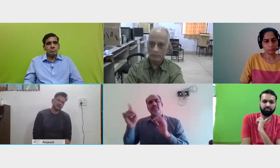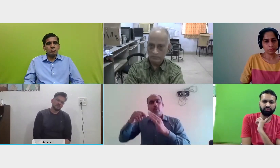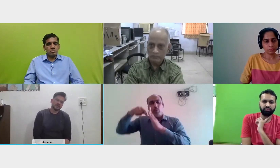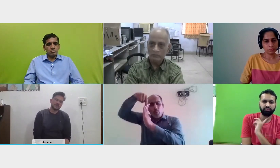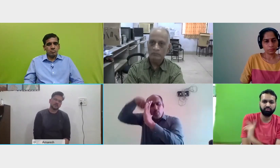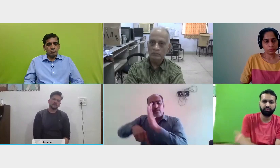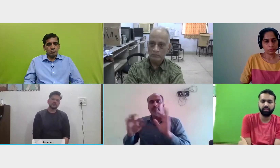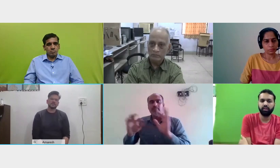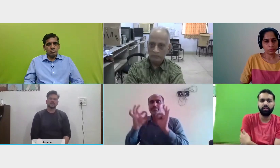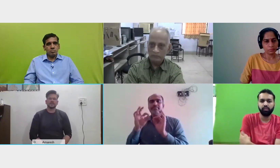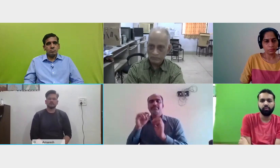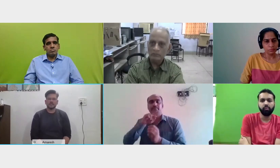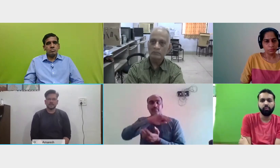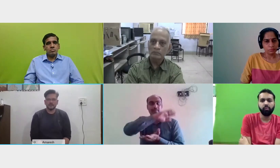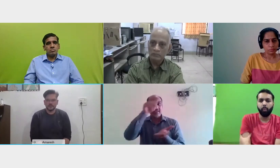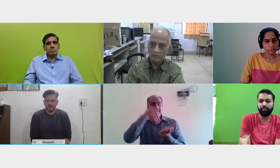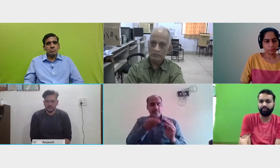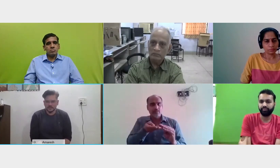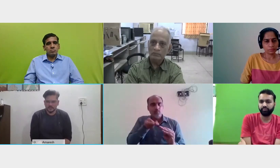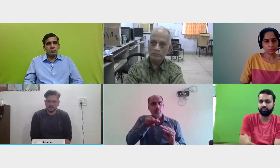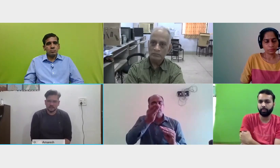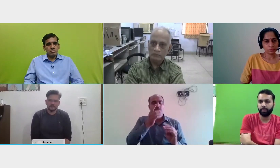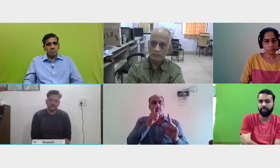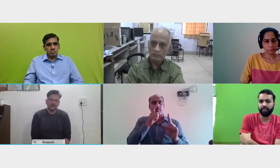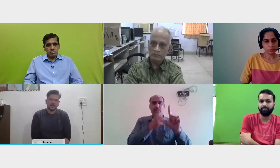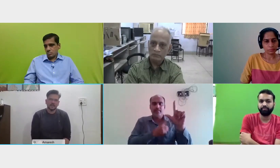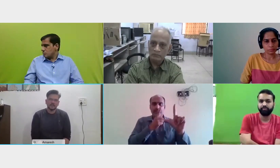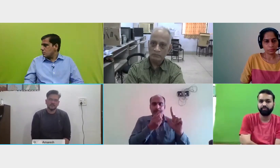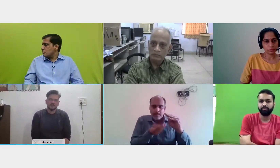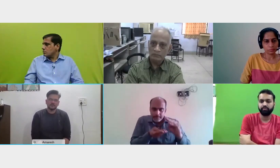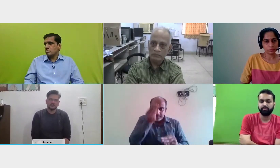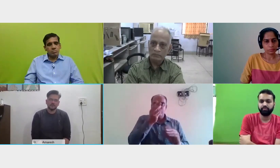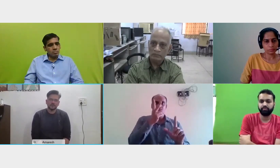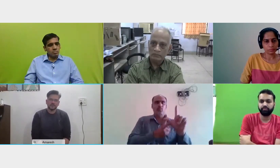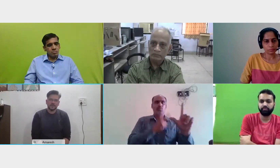people who completed the course did not have much skills because at that time the standard